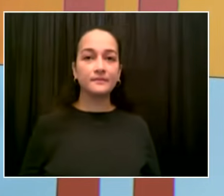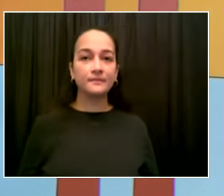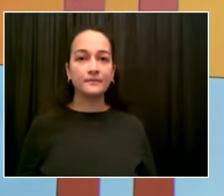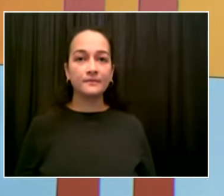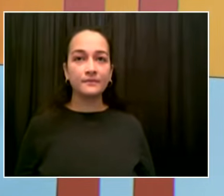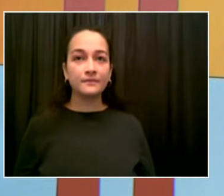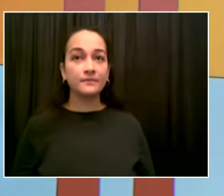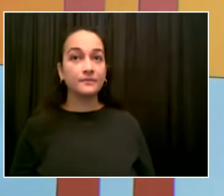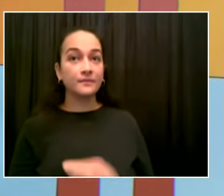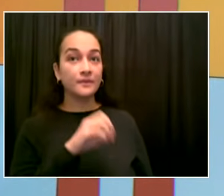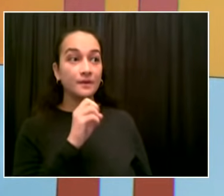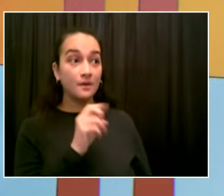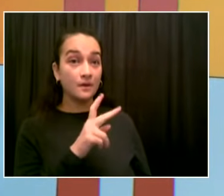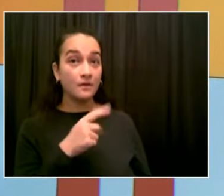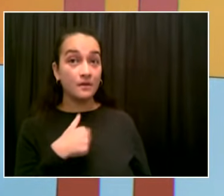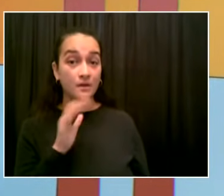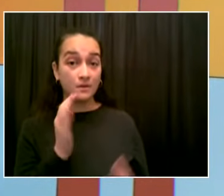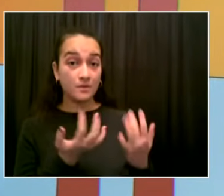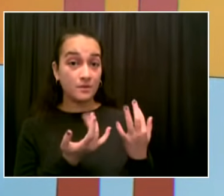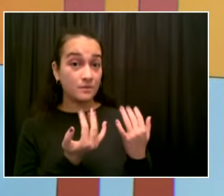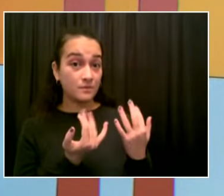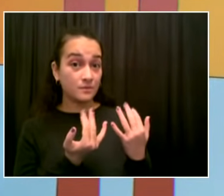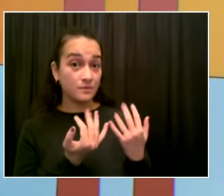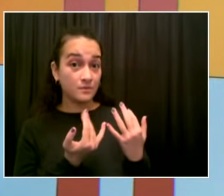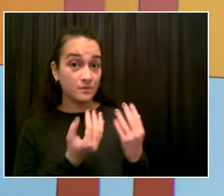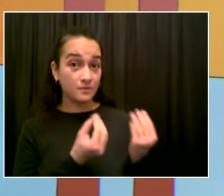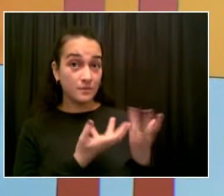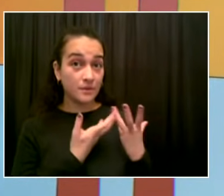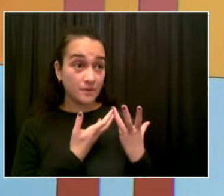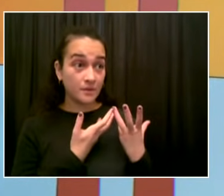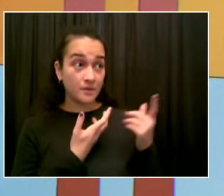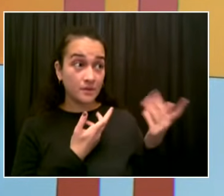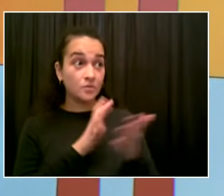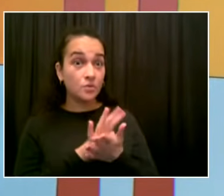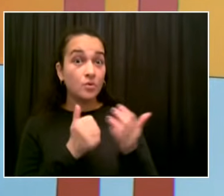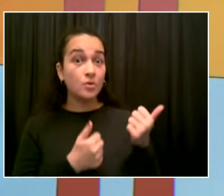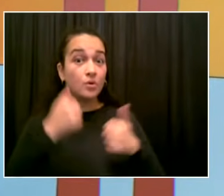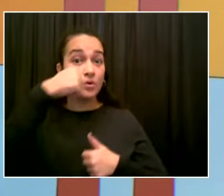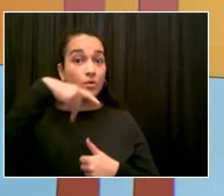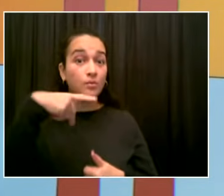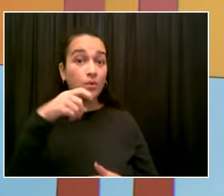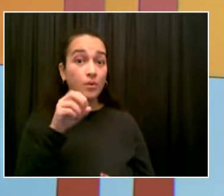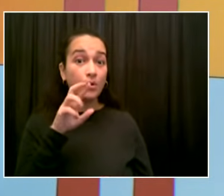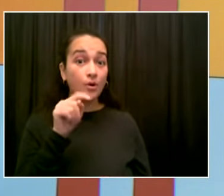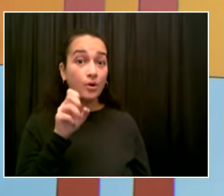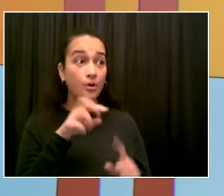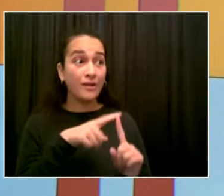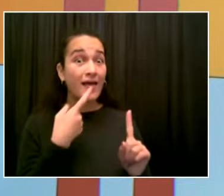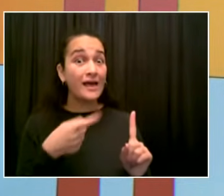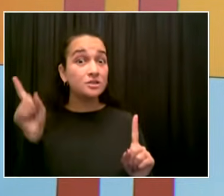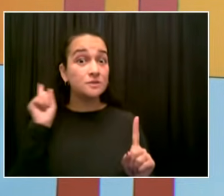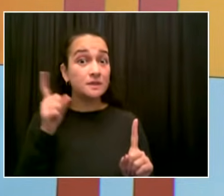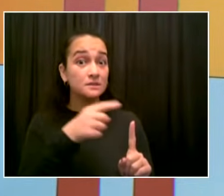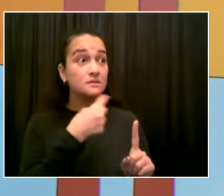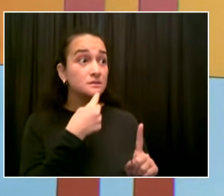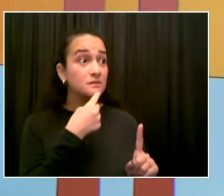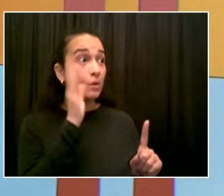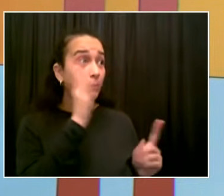AND THANK YOU FOR THAT. I'M STILL WAITING CHANCELLOR PORTER THAT I WILL GET A MORE DETAILE DREPSONSE